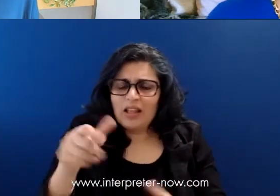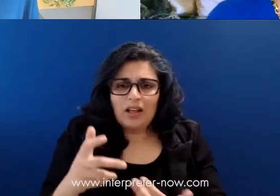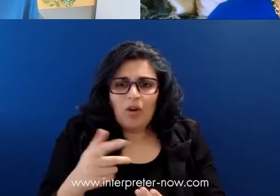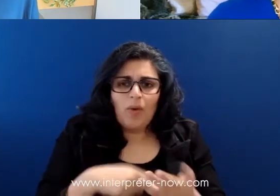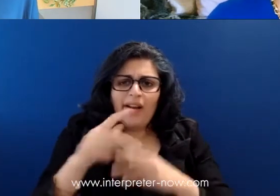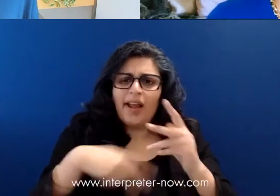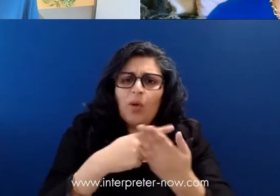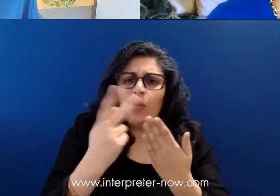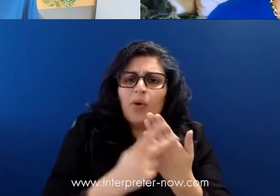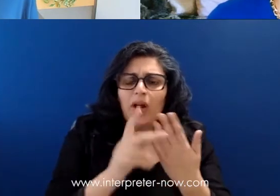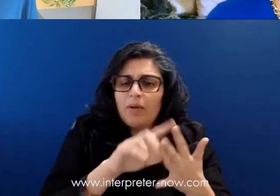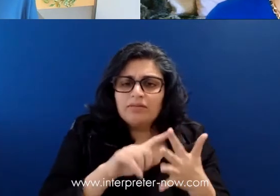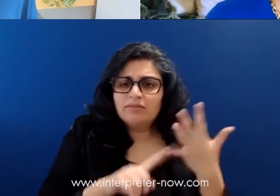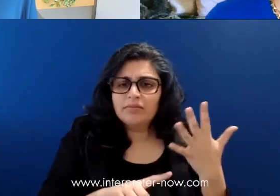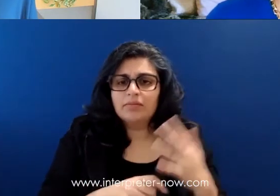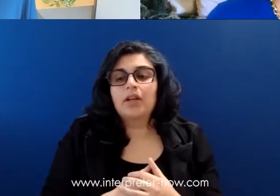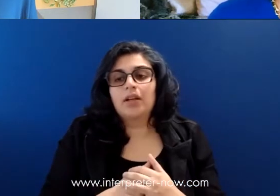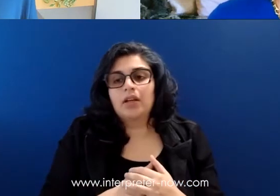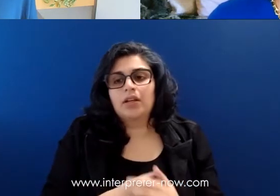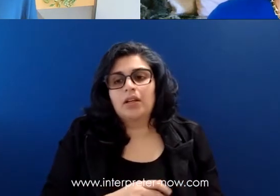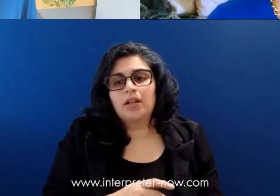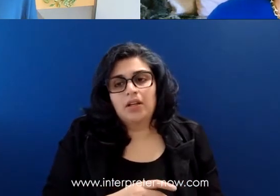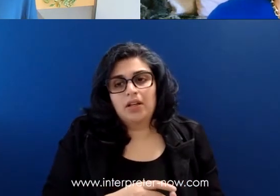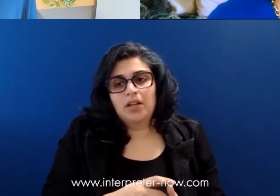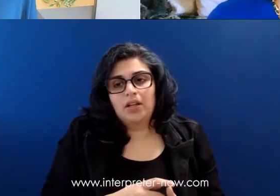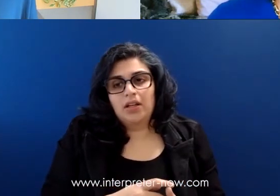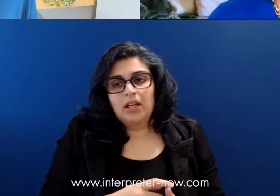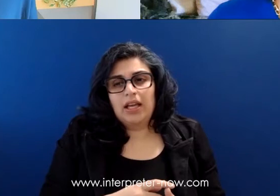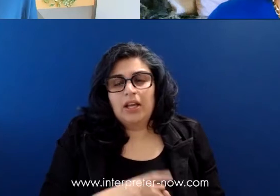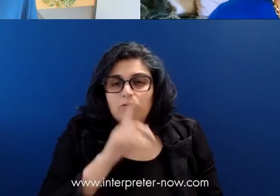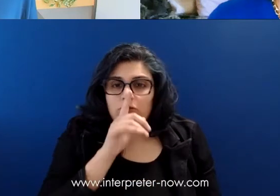So, I actually think that it's really high bang for the buck for a manager to make a